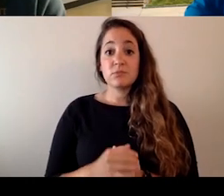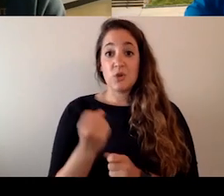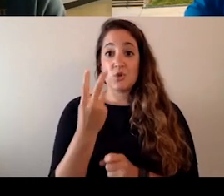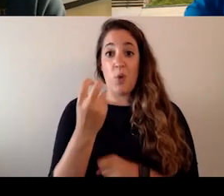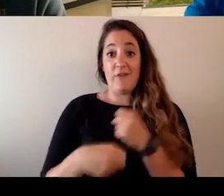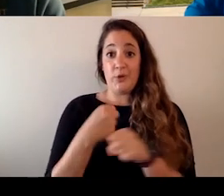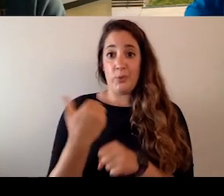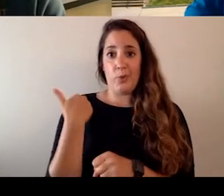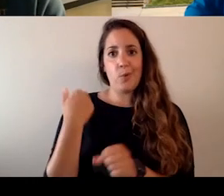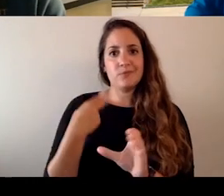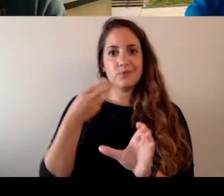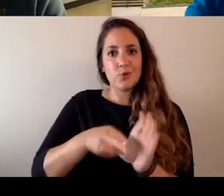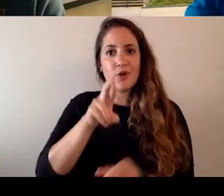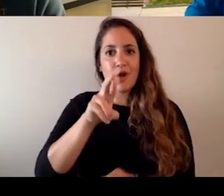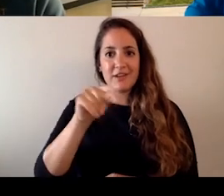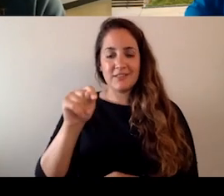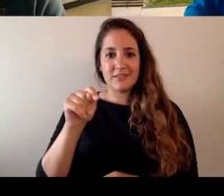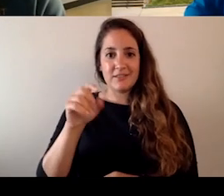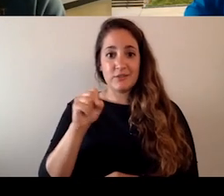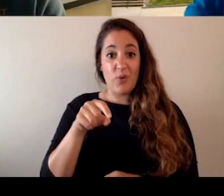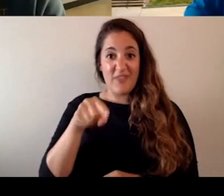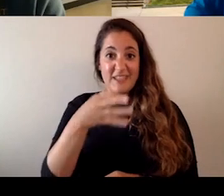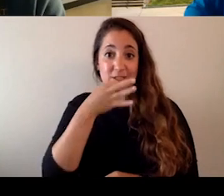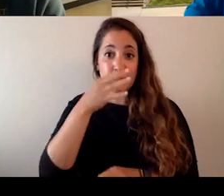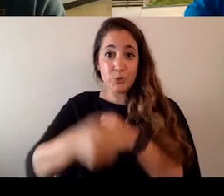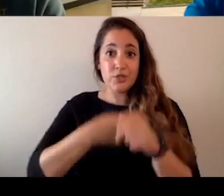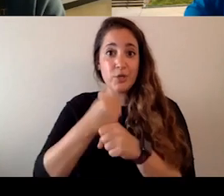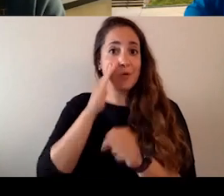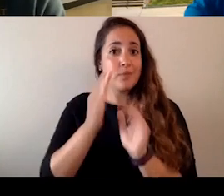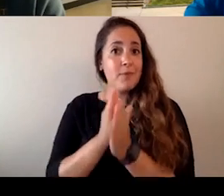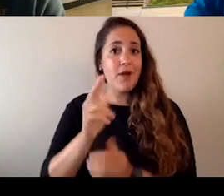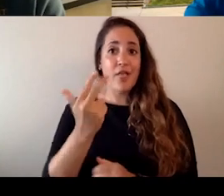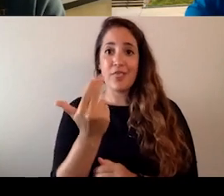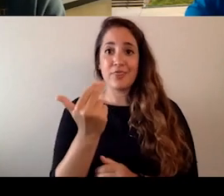So this upcoming academic year will be my 13th year - the beginning of my 13th year.